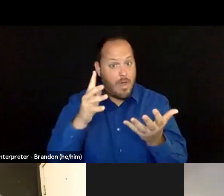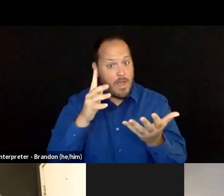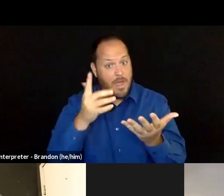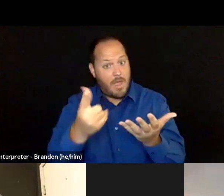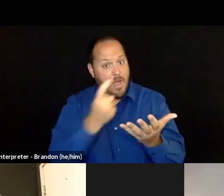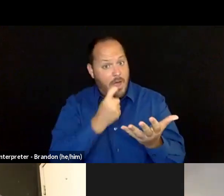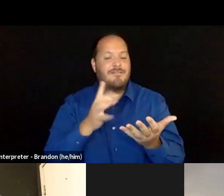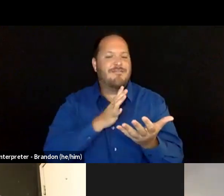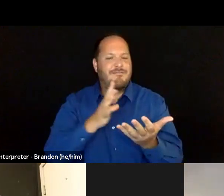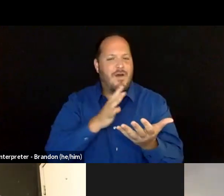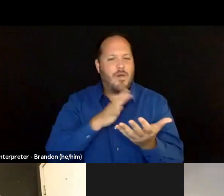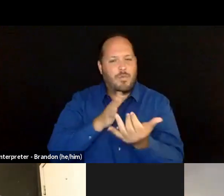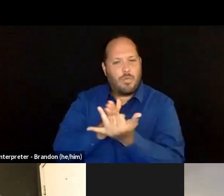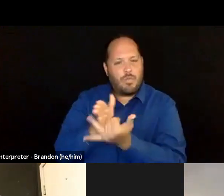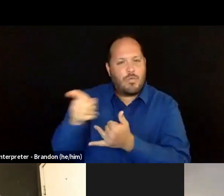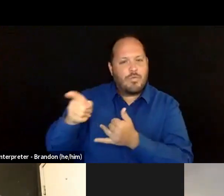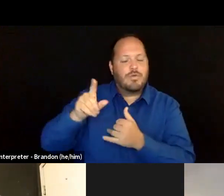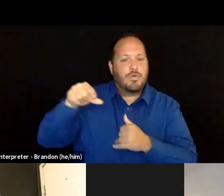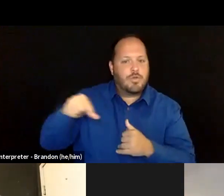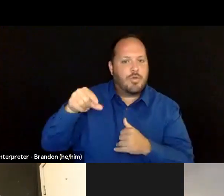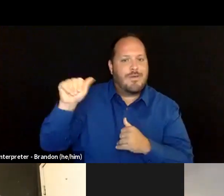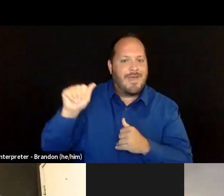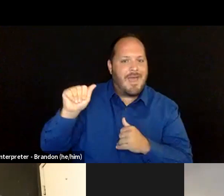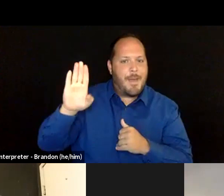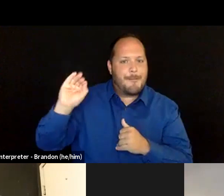the webinar you can use the same link to rejoin us. All right.